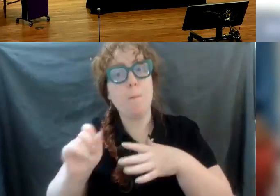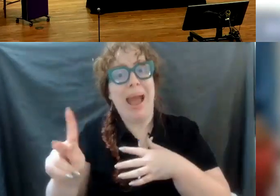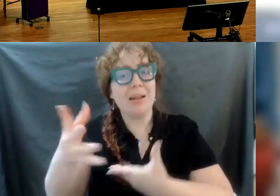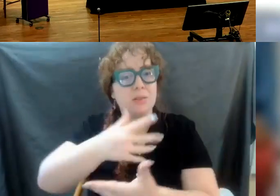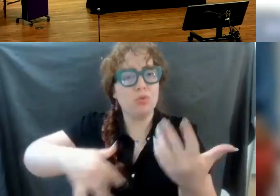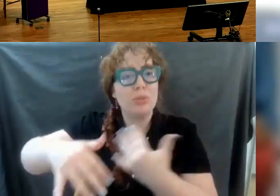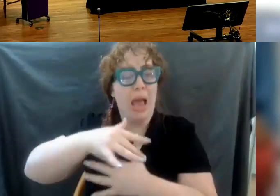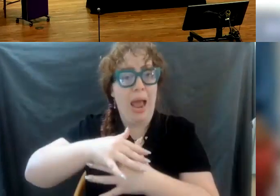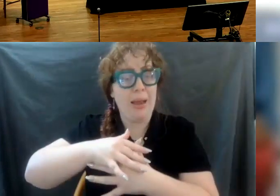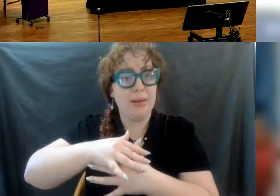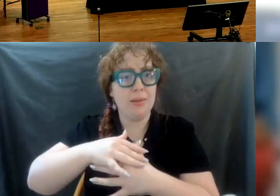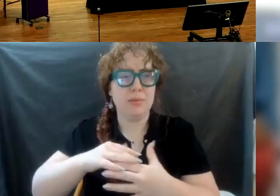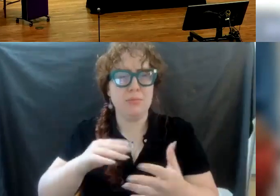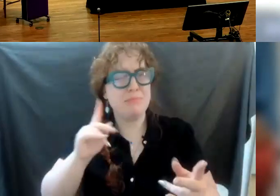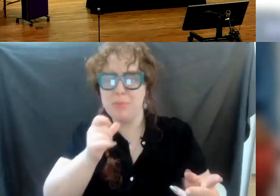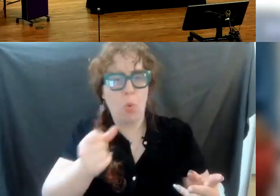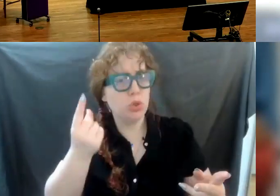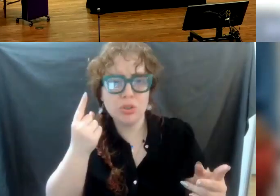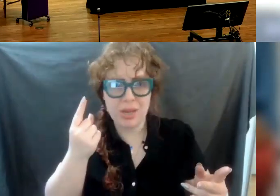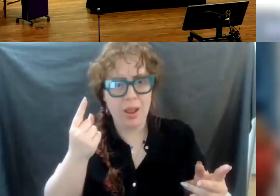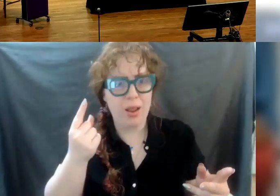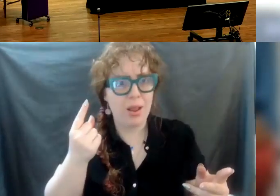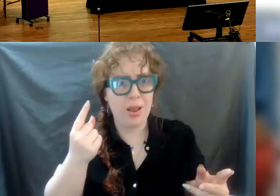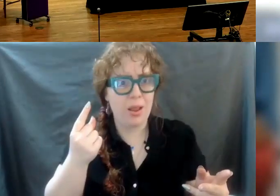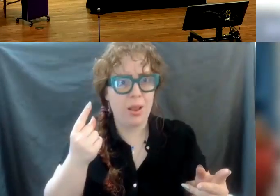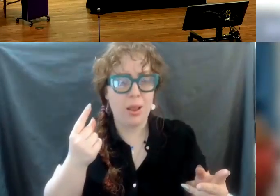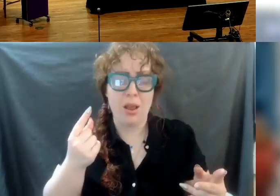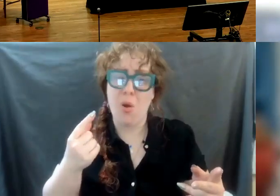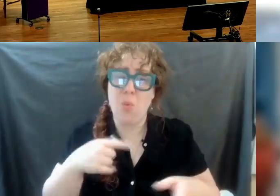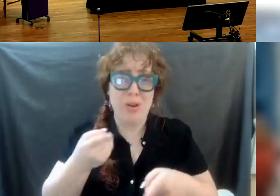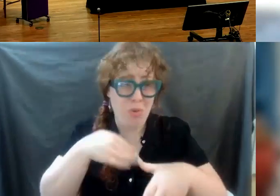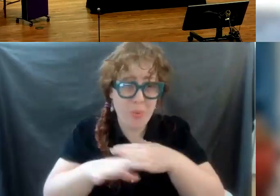they don't understand what what people go through as far as going through the carceral system, how they're affected.